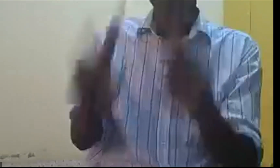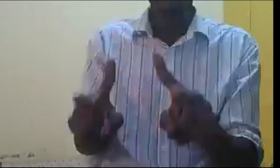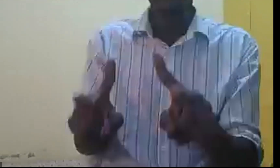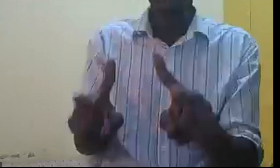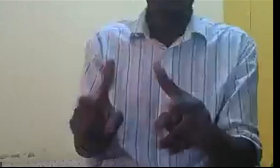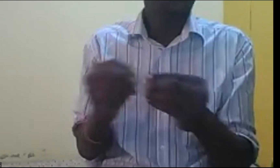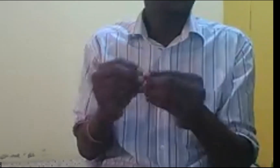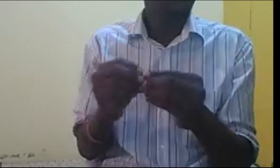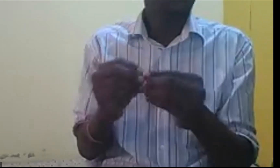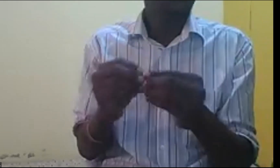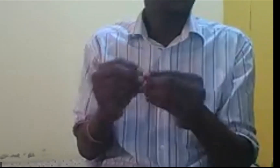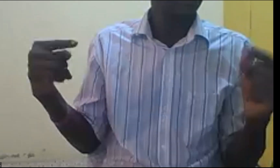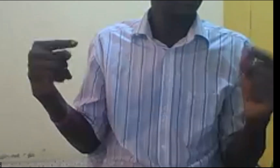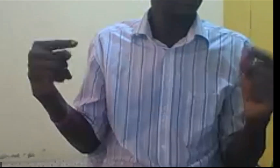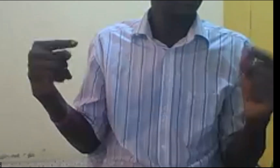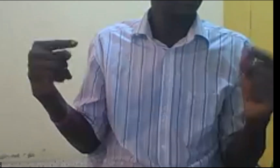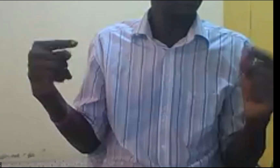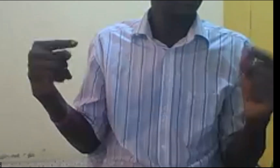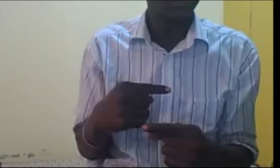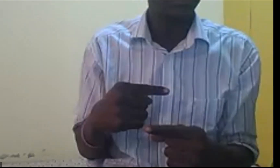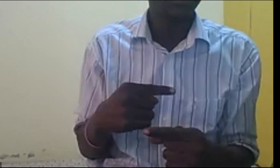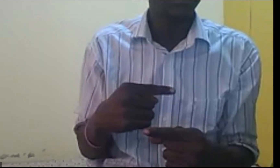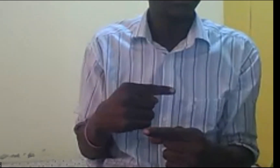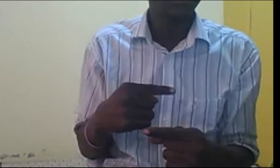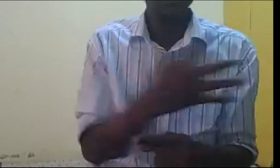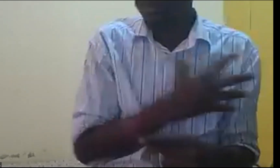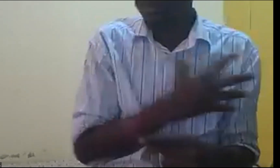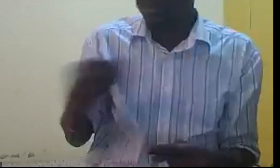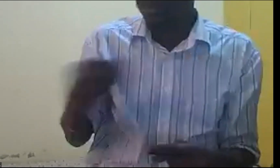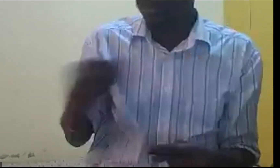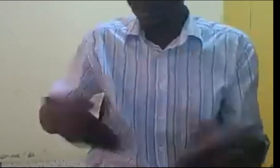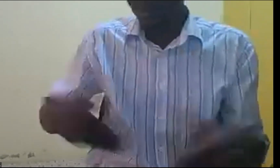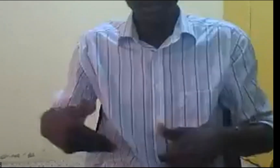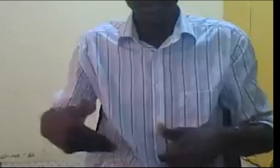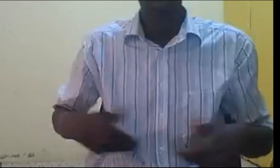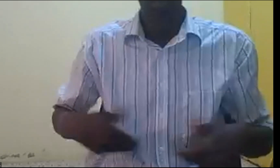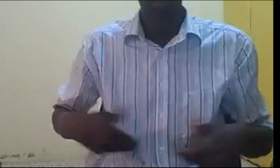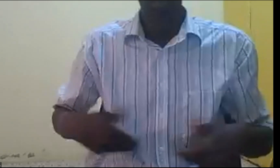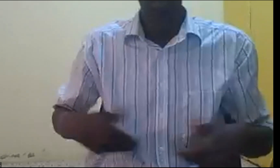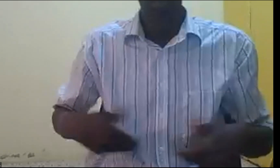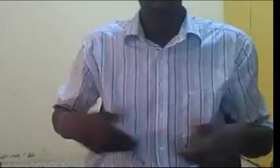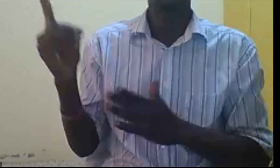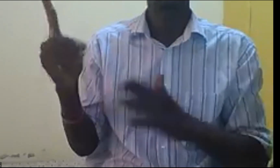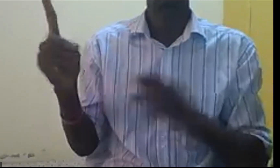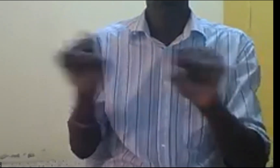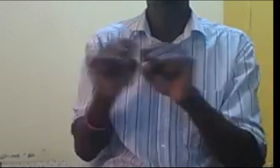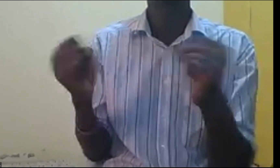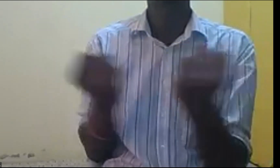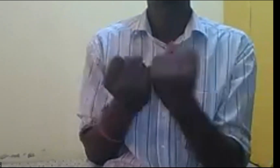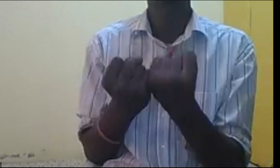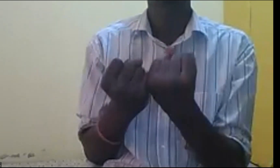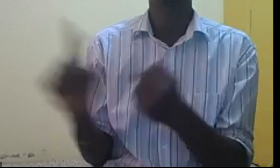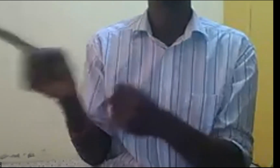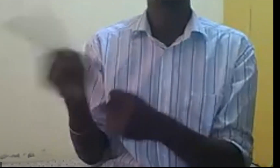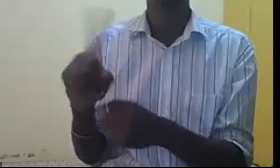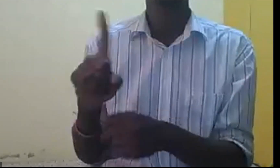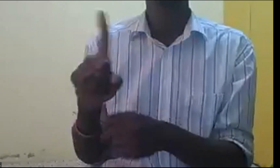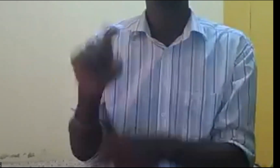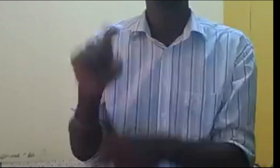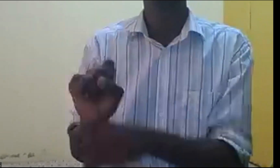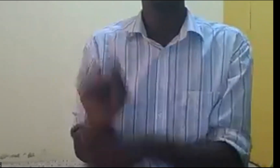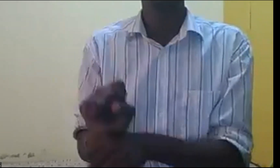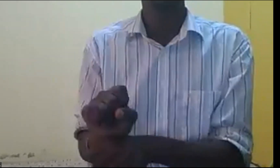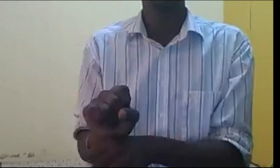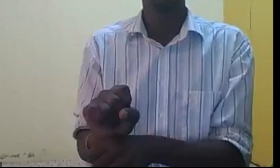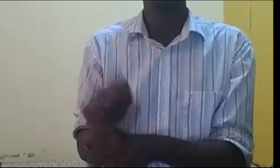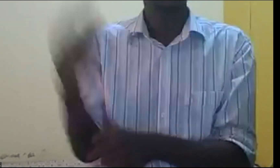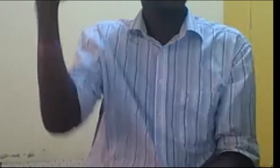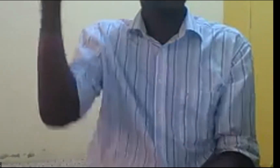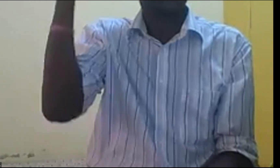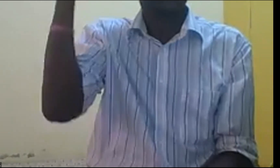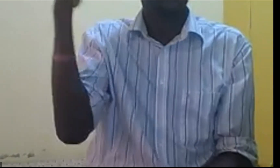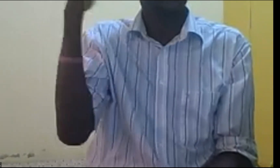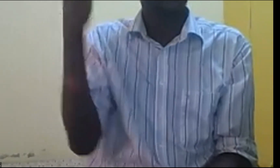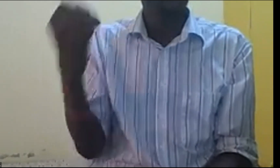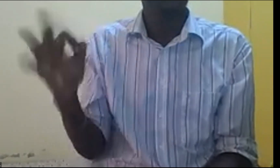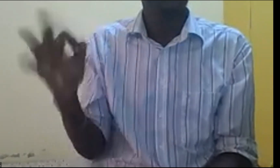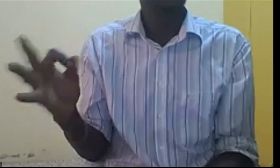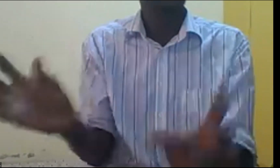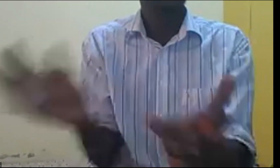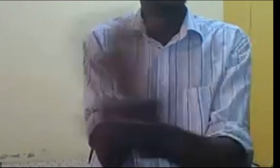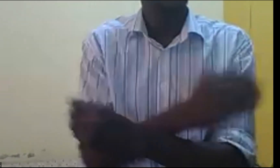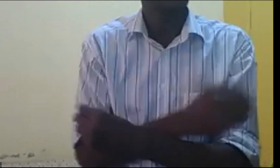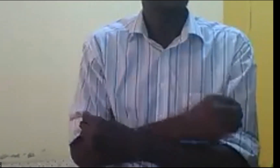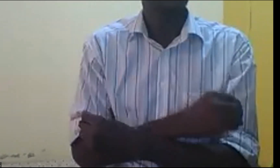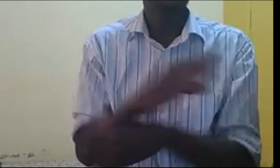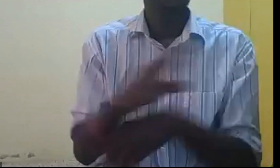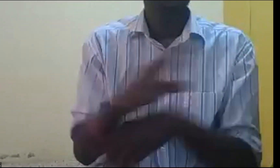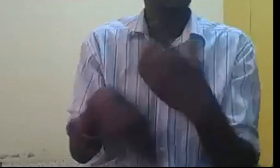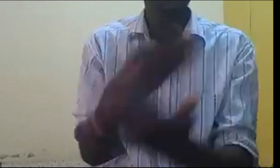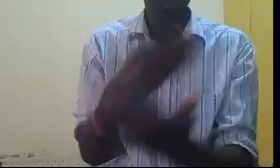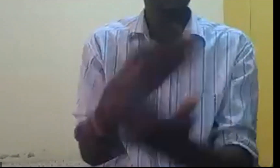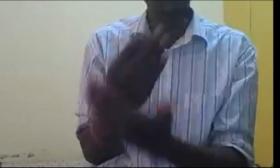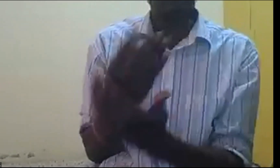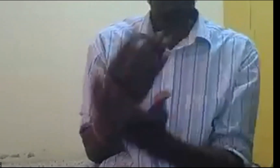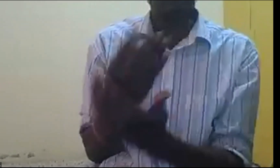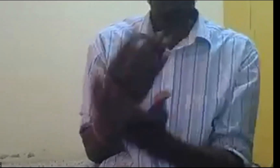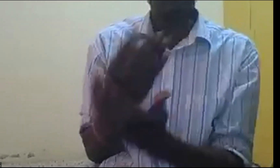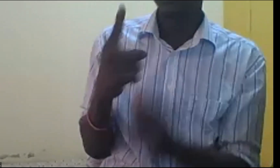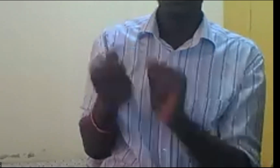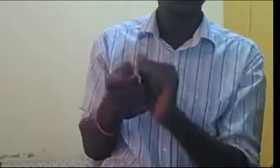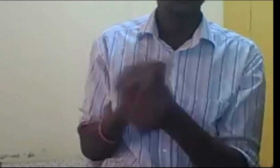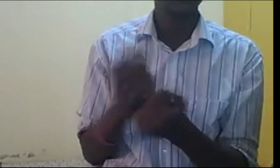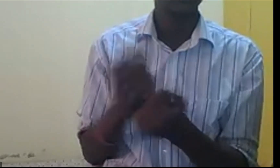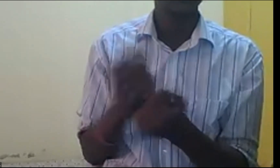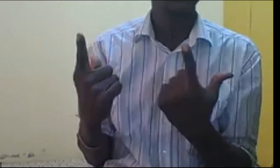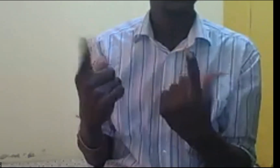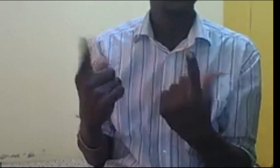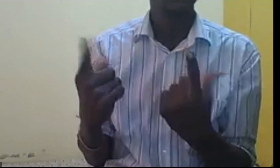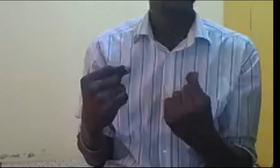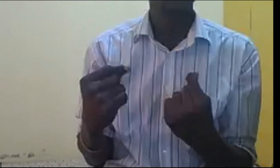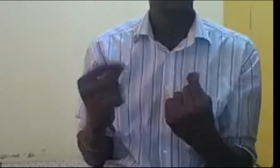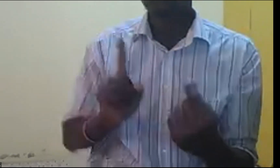And so I think, as as we begin this here in style, we need more resources to be mobilize towards empowering communities with all that the community of persons with disability, it does.